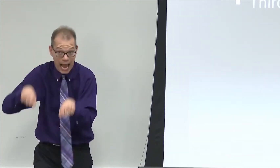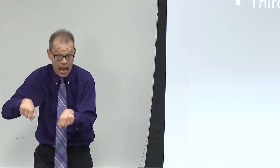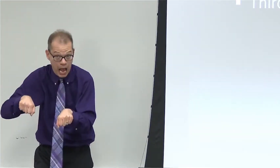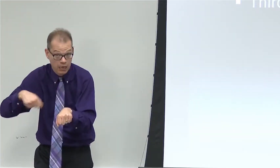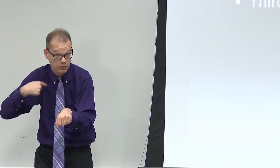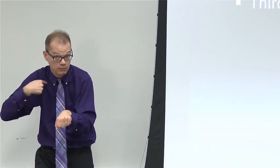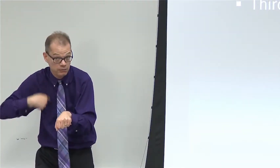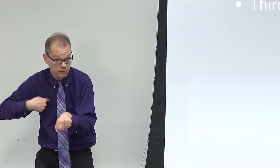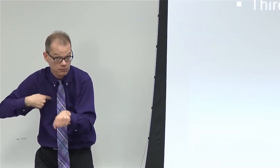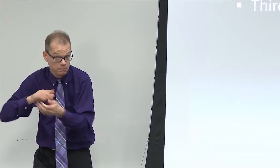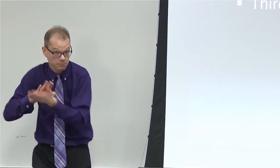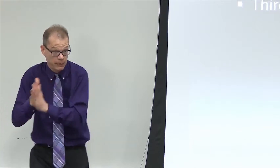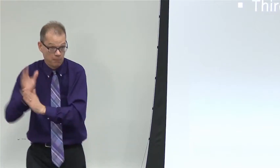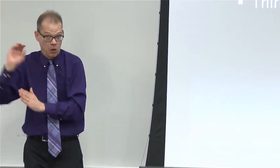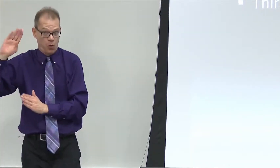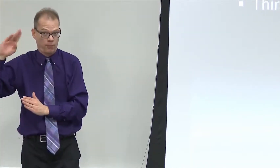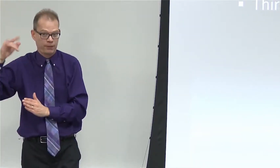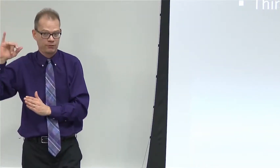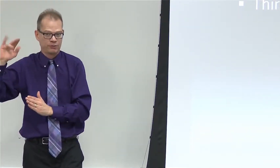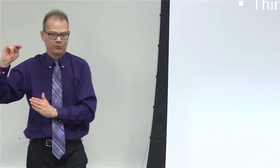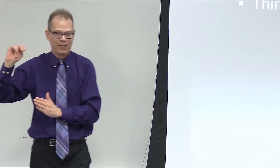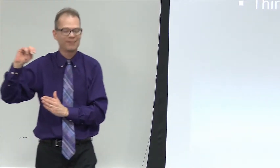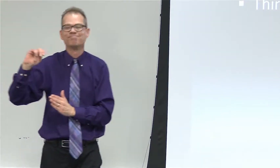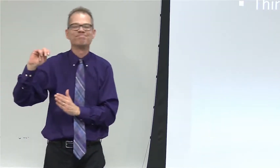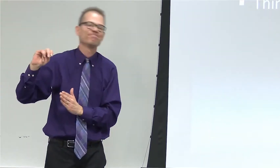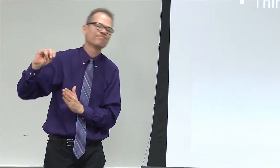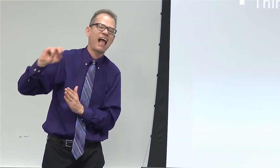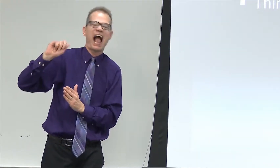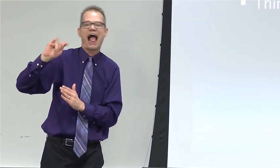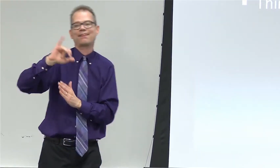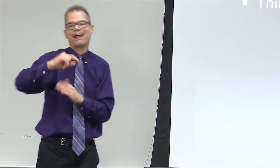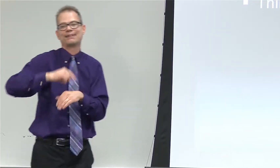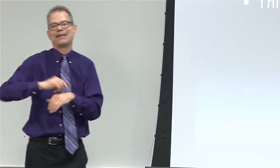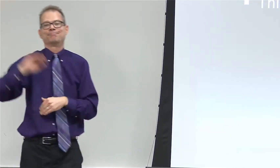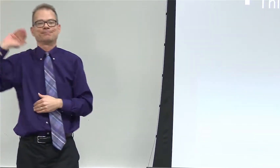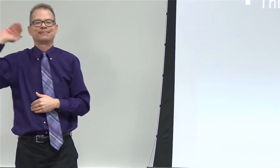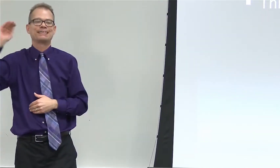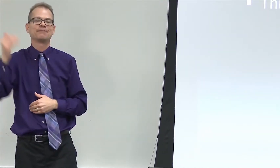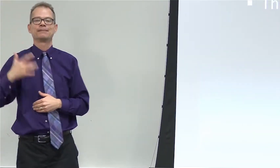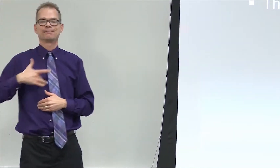and...and discussed the possibility of me becoming an ob/gyn, and at that time,